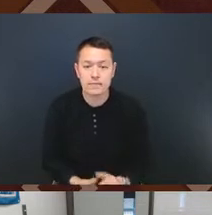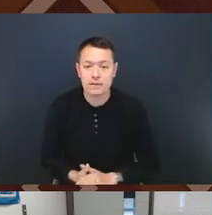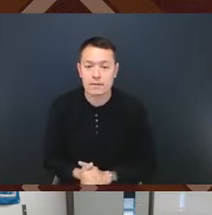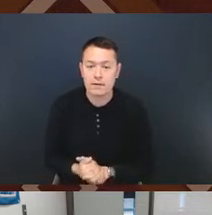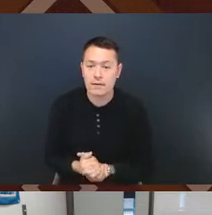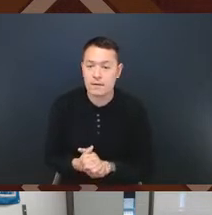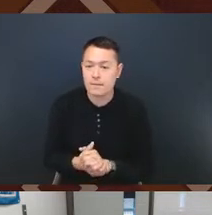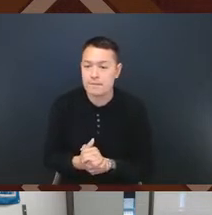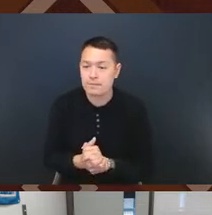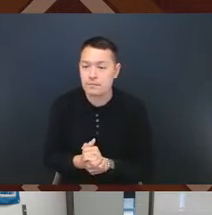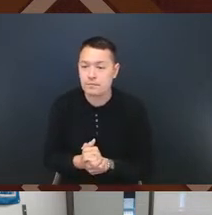this jump